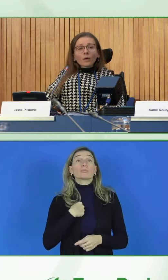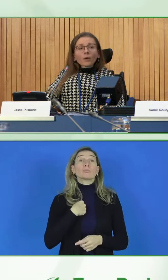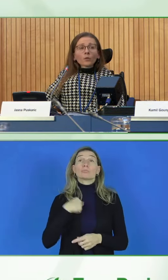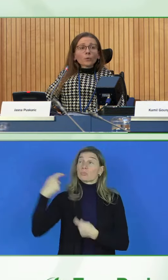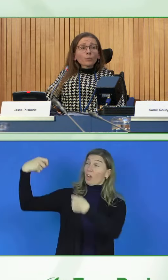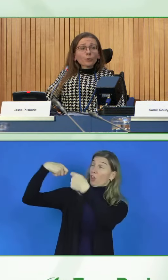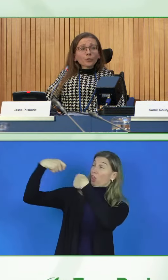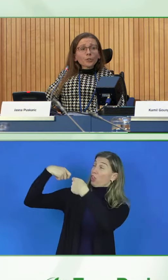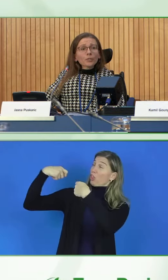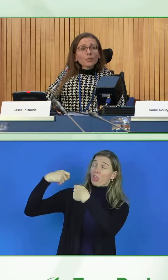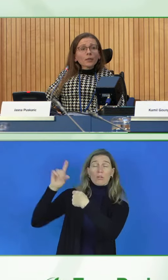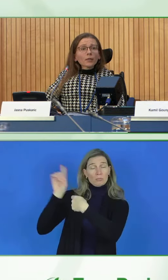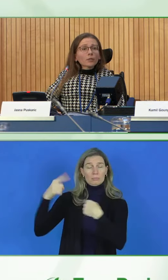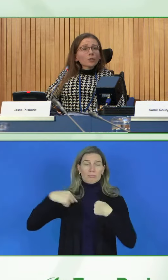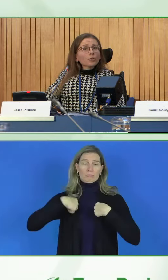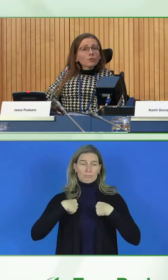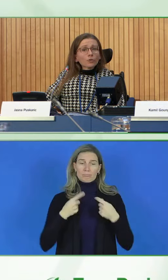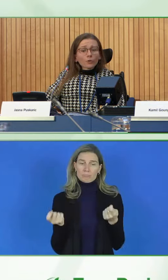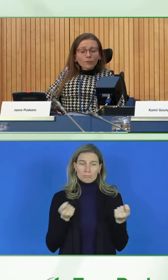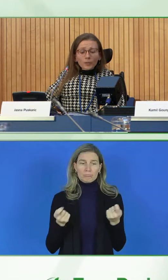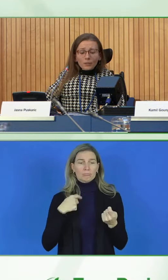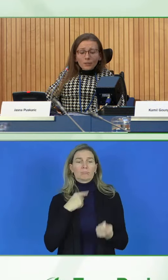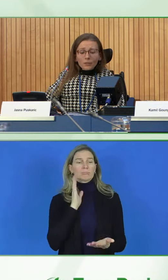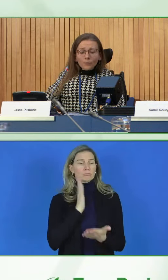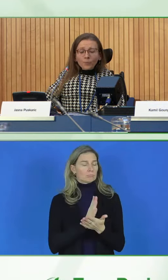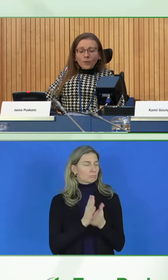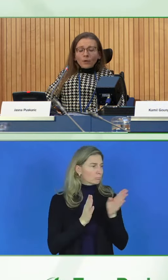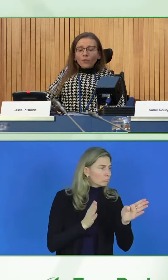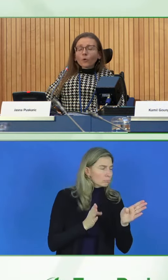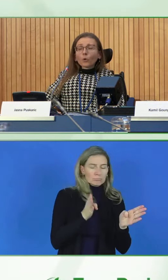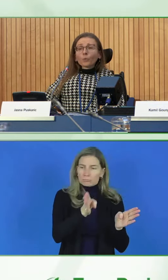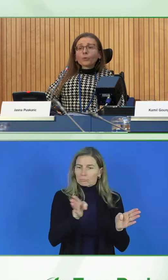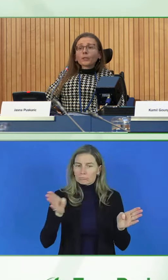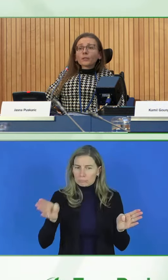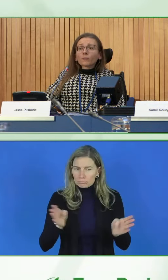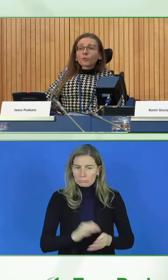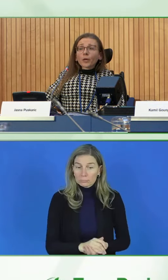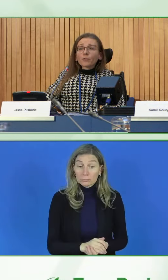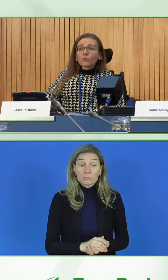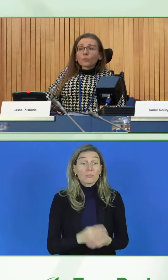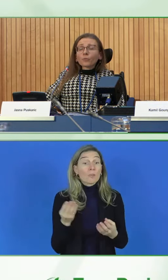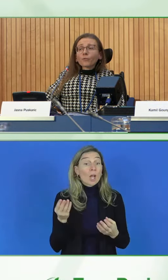And when purchasing additional services, the cooperative tries to